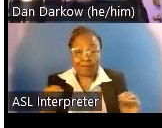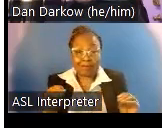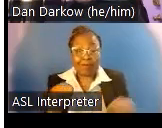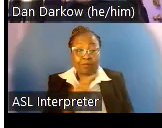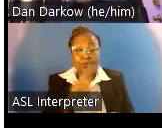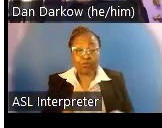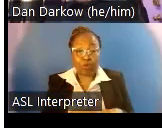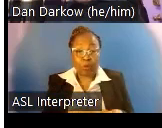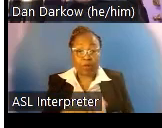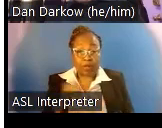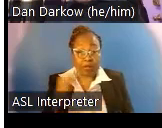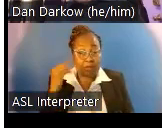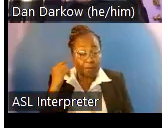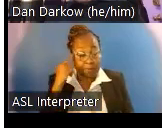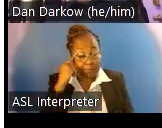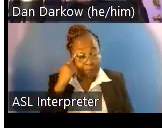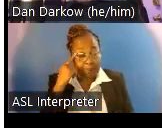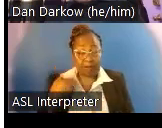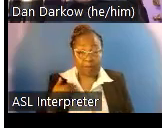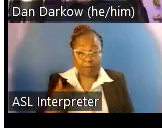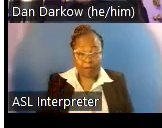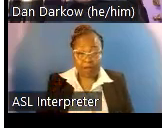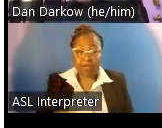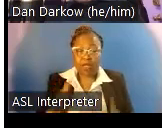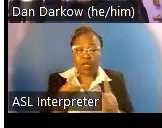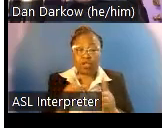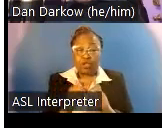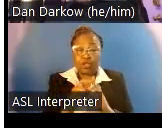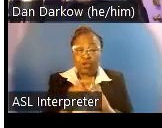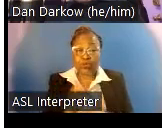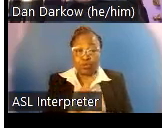The terms you use and the way you use them are up to you.